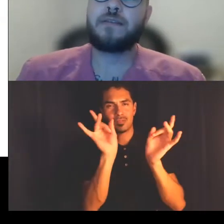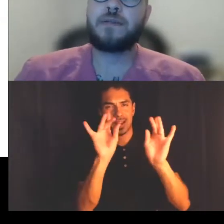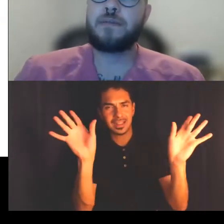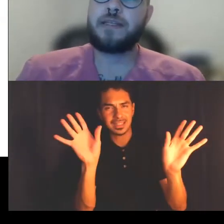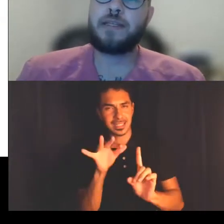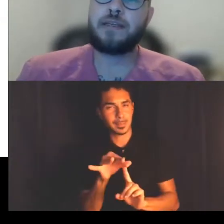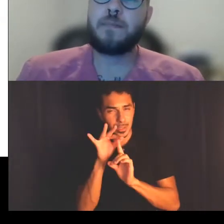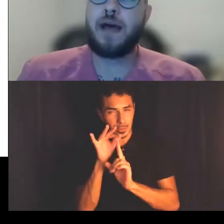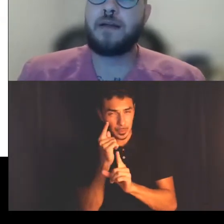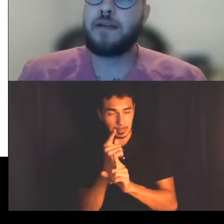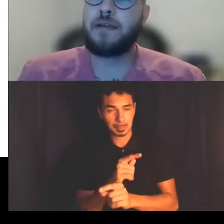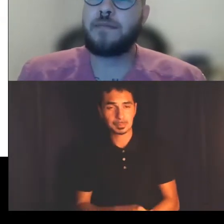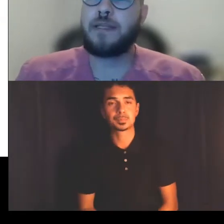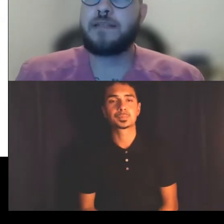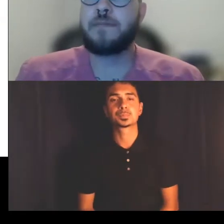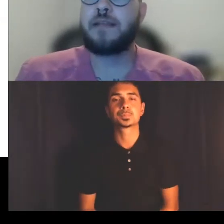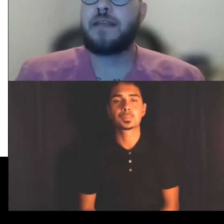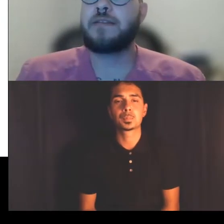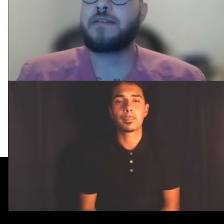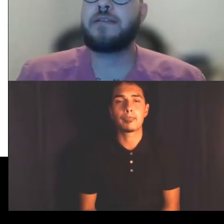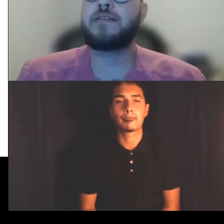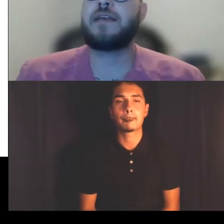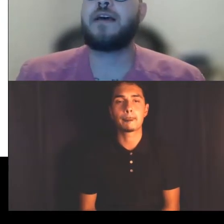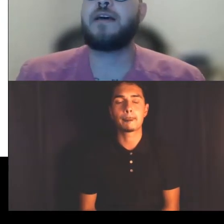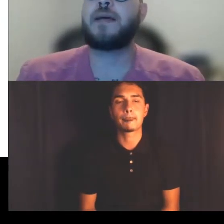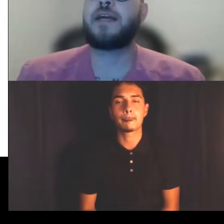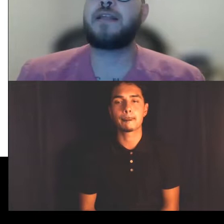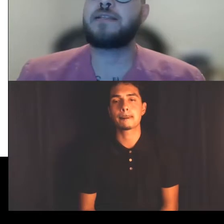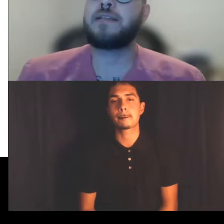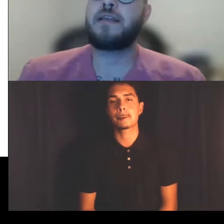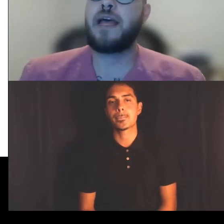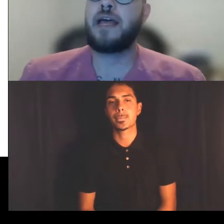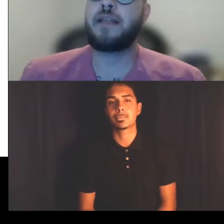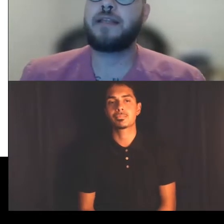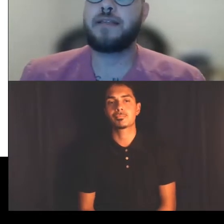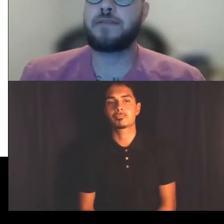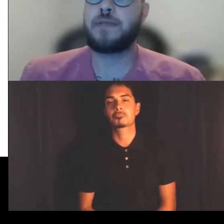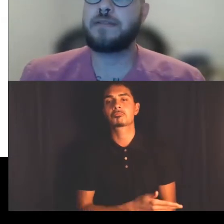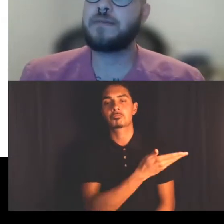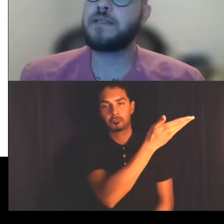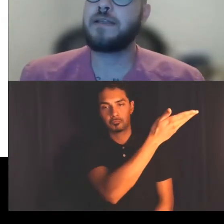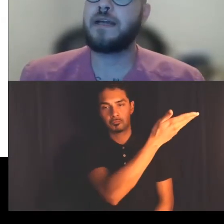So when we think about these medications, I like to highlight this resource